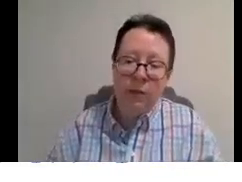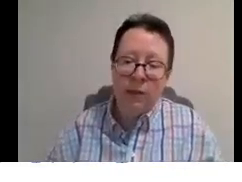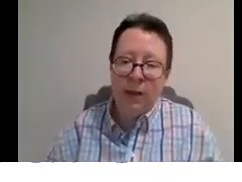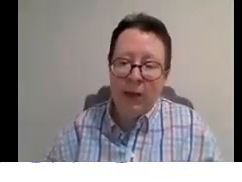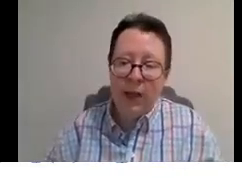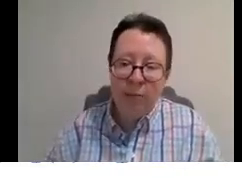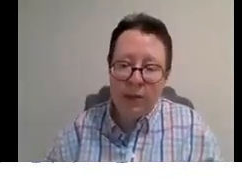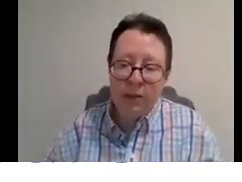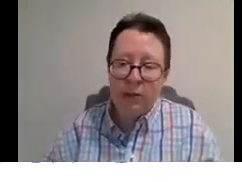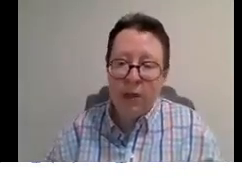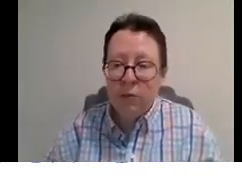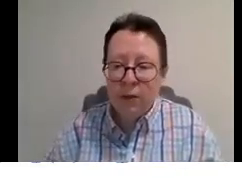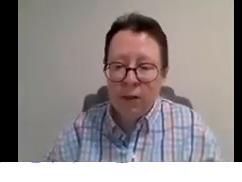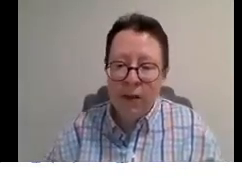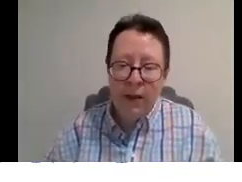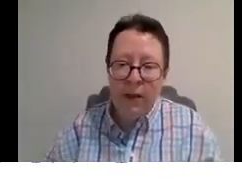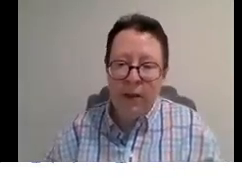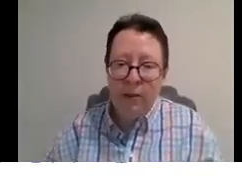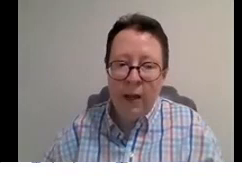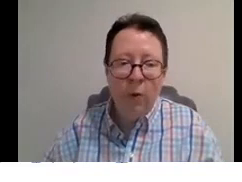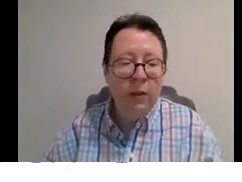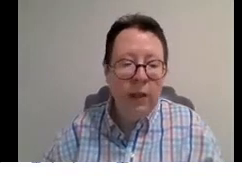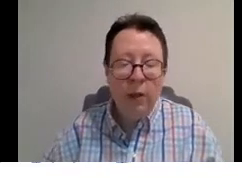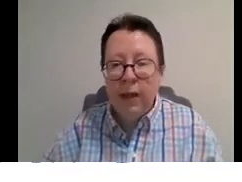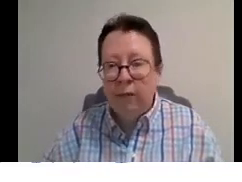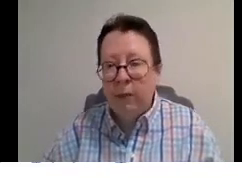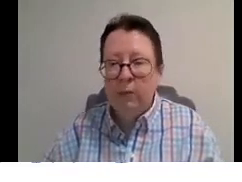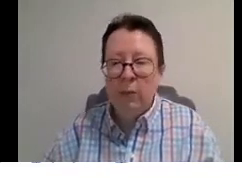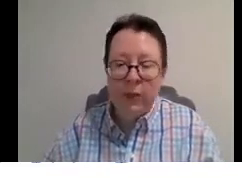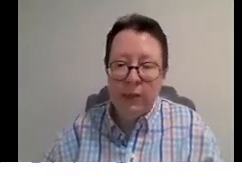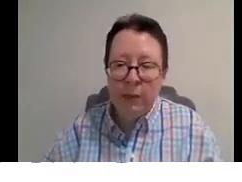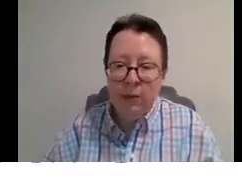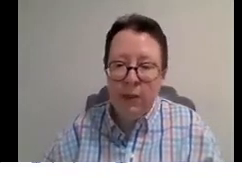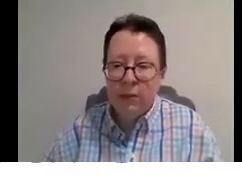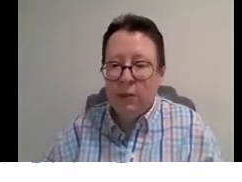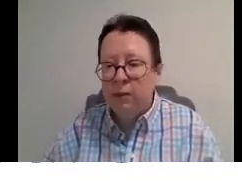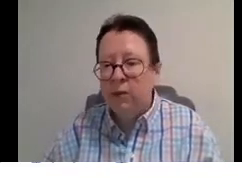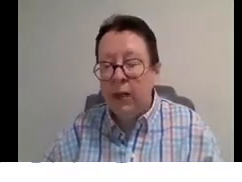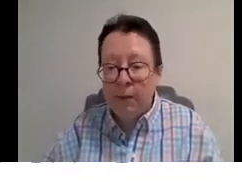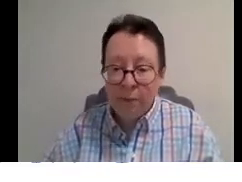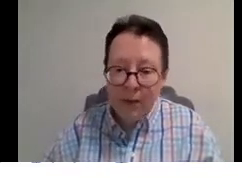this kind of ableist assumption uh that quality of life for people with disabilities is not the same